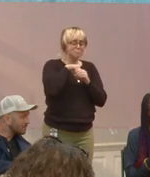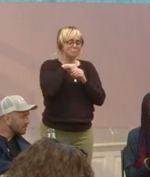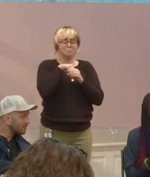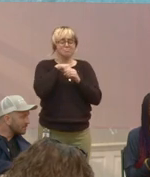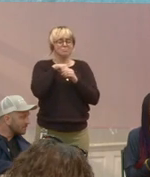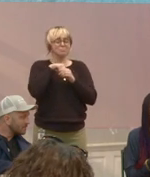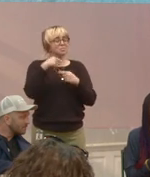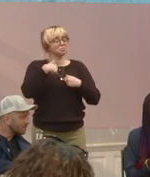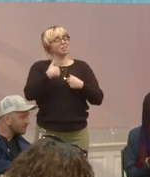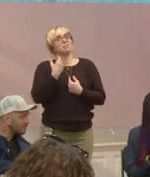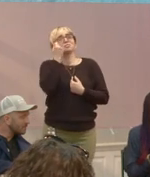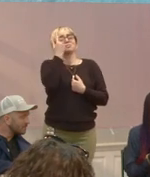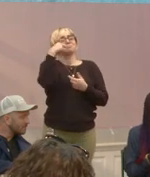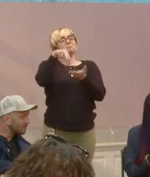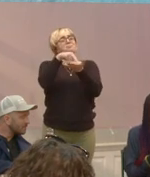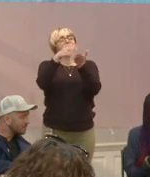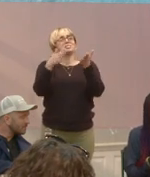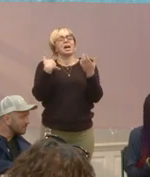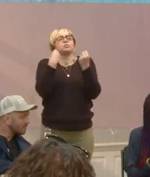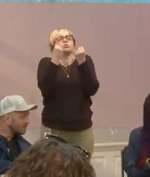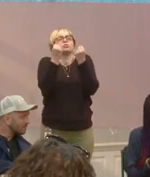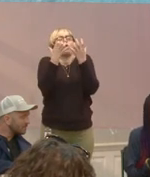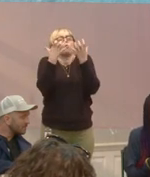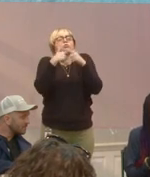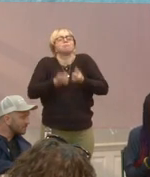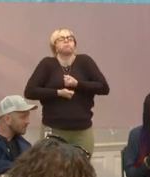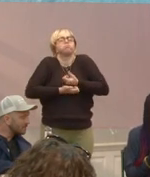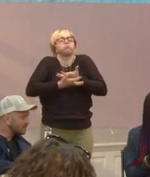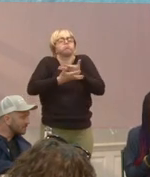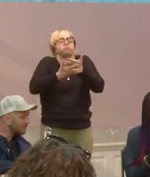understand is that dancers have so much to say, that can't be